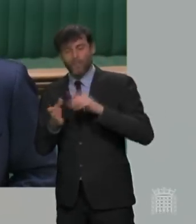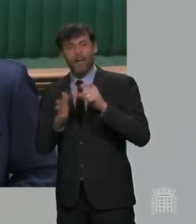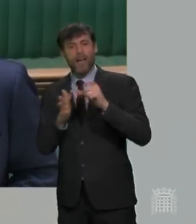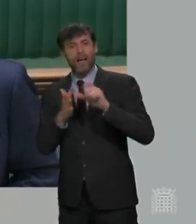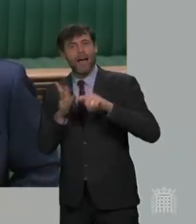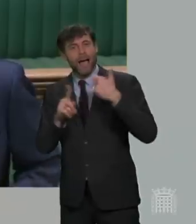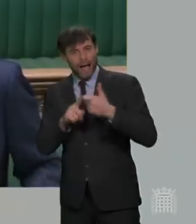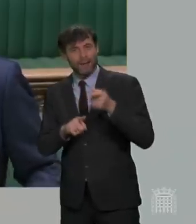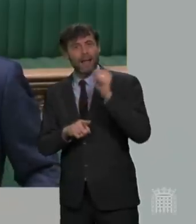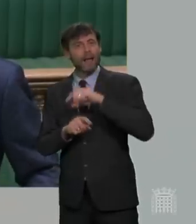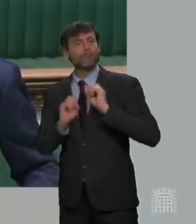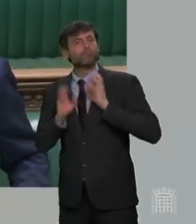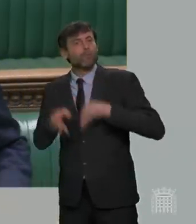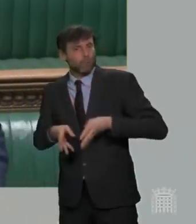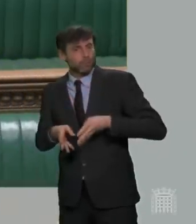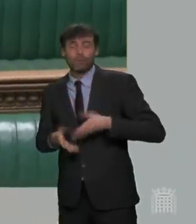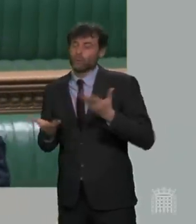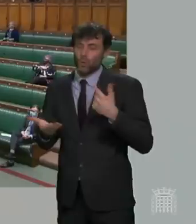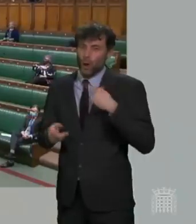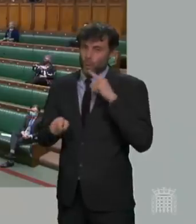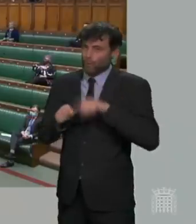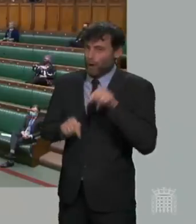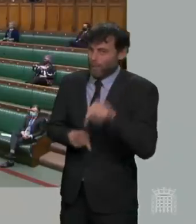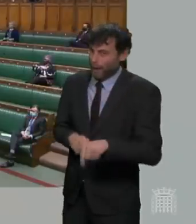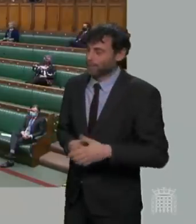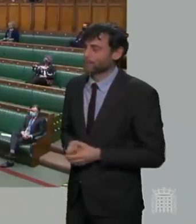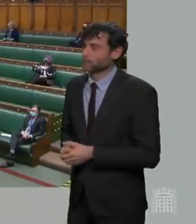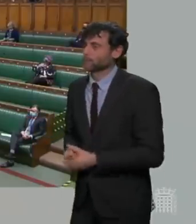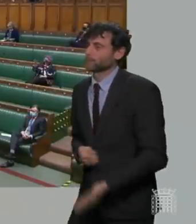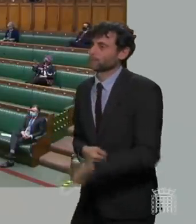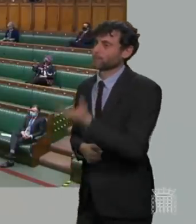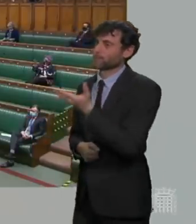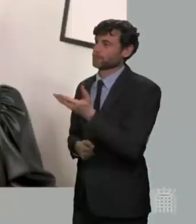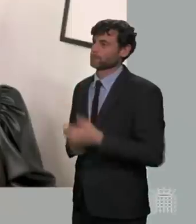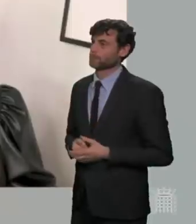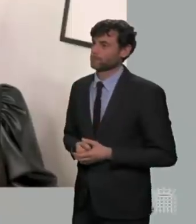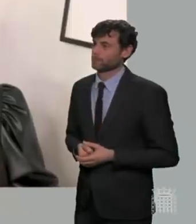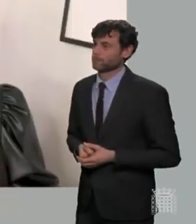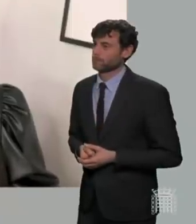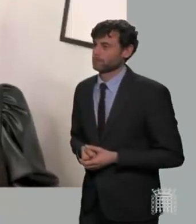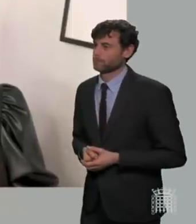undertake to do. >> Mr Speaker British haddock. >>